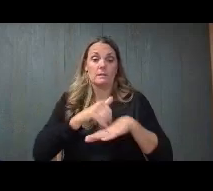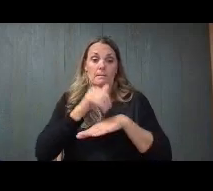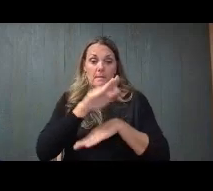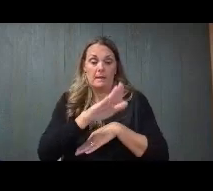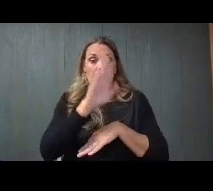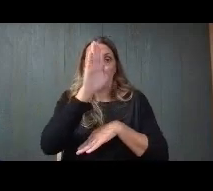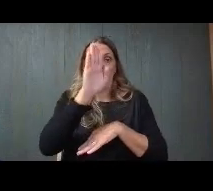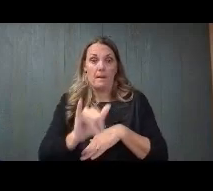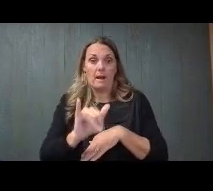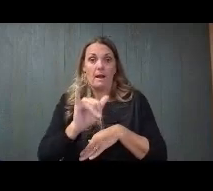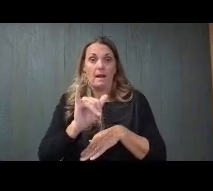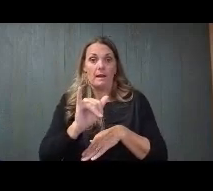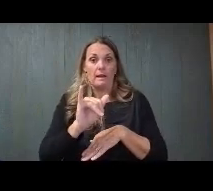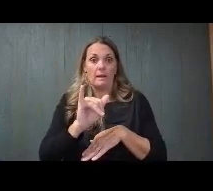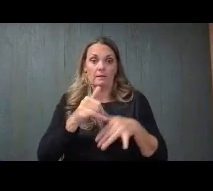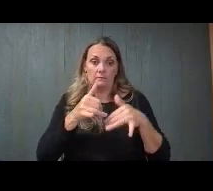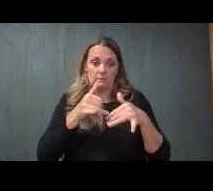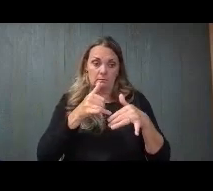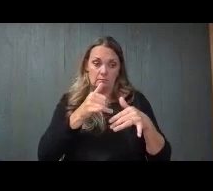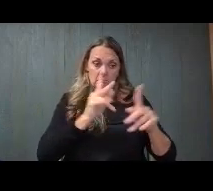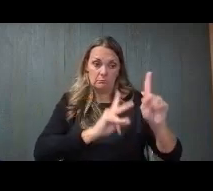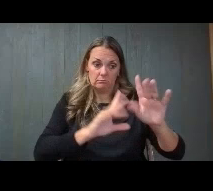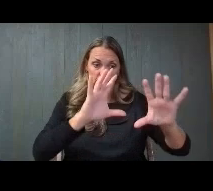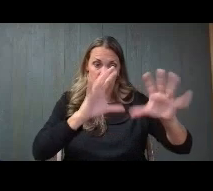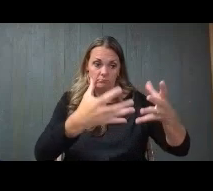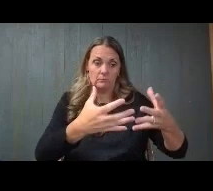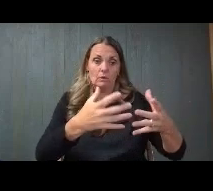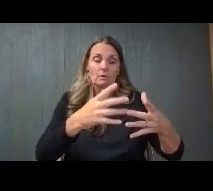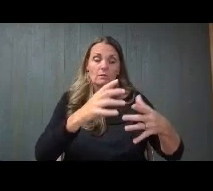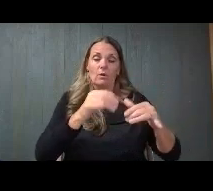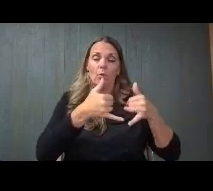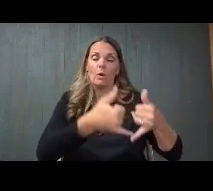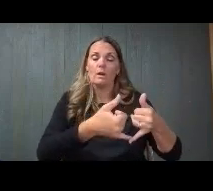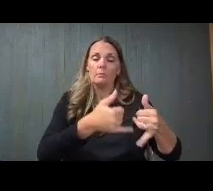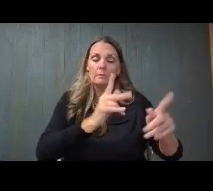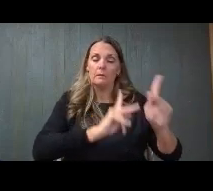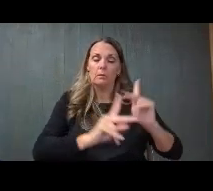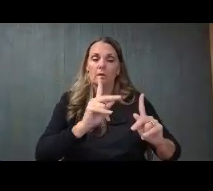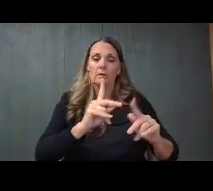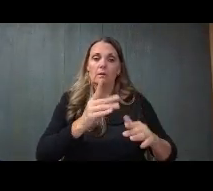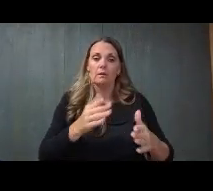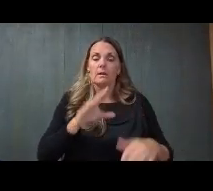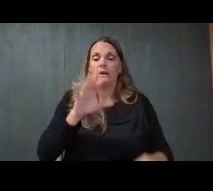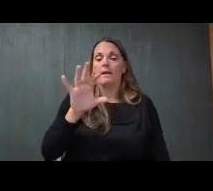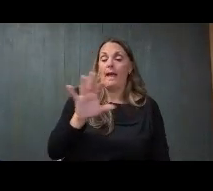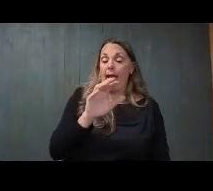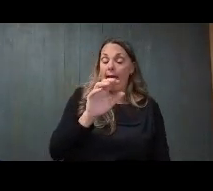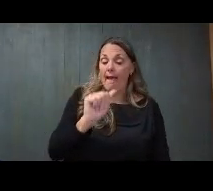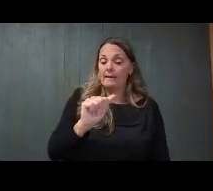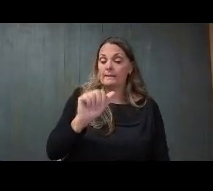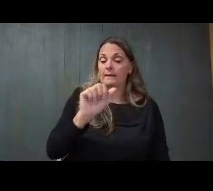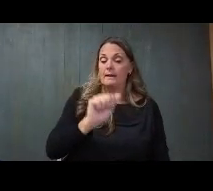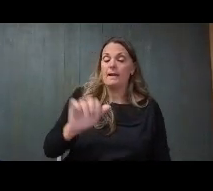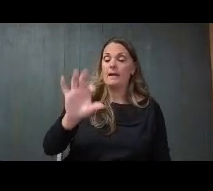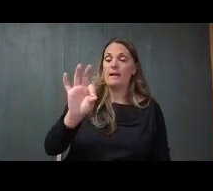by awarded contractors to establishment project. At FSA, I engulf.